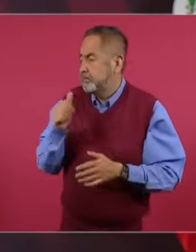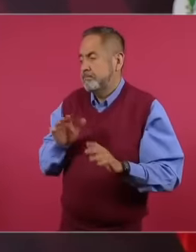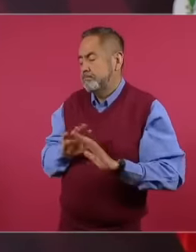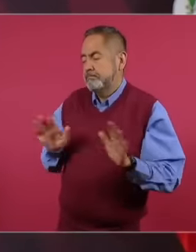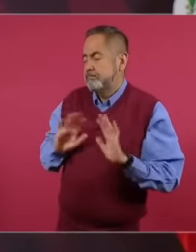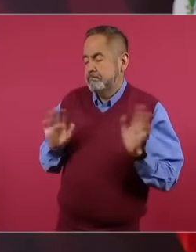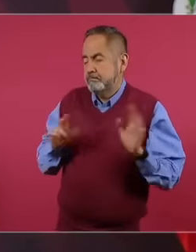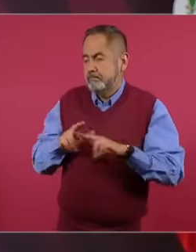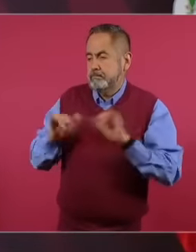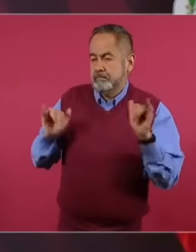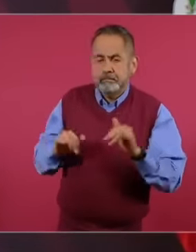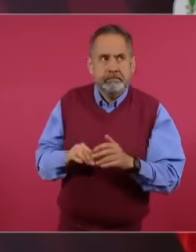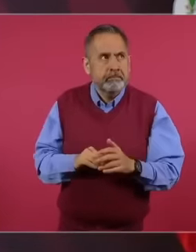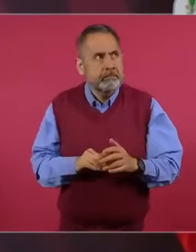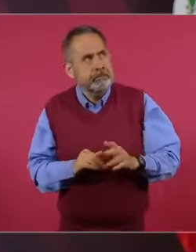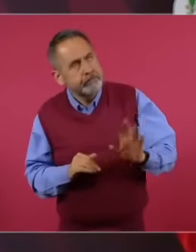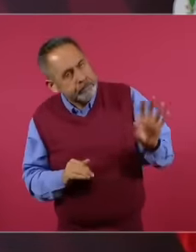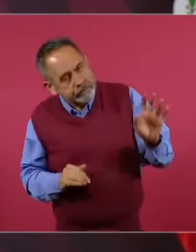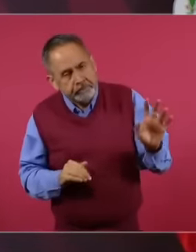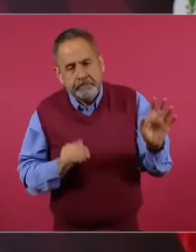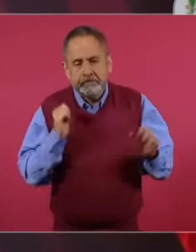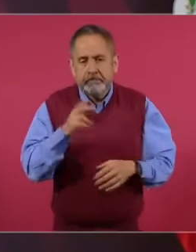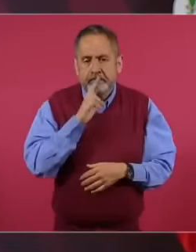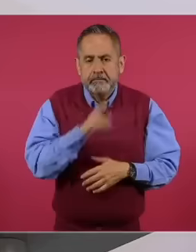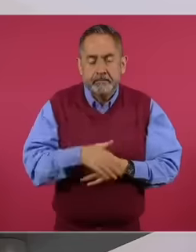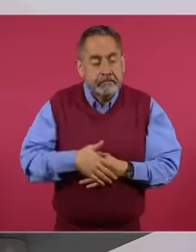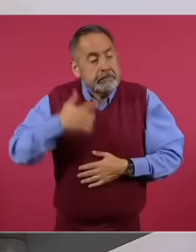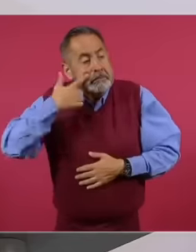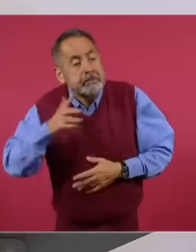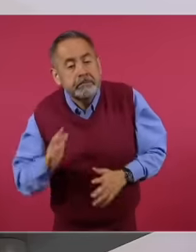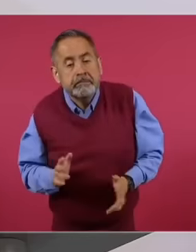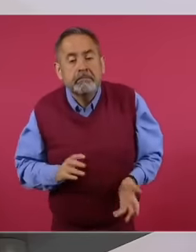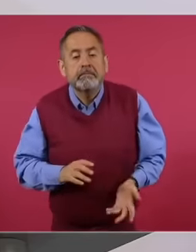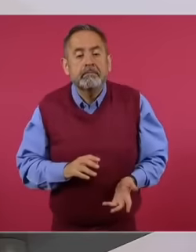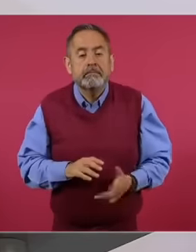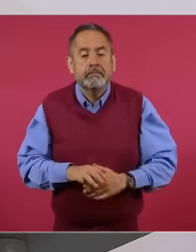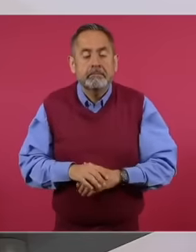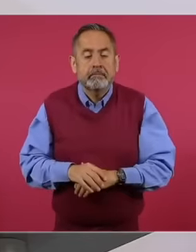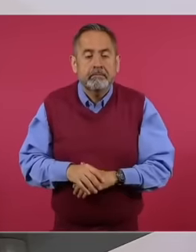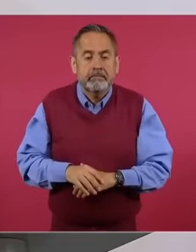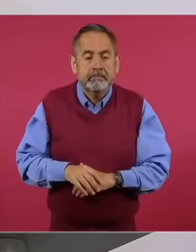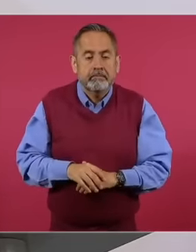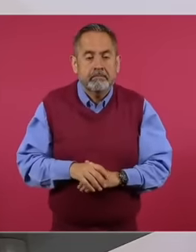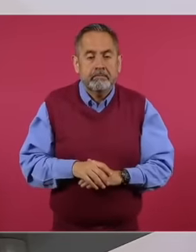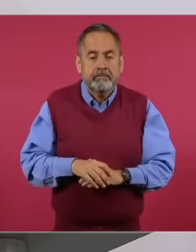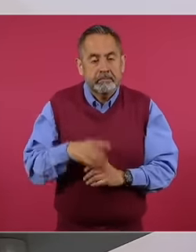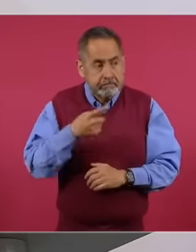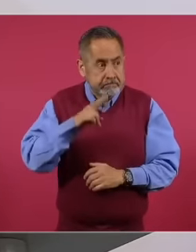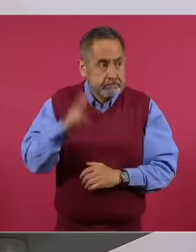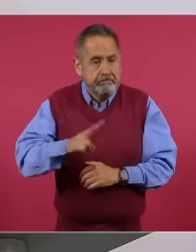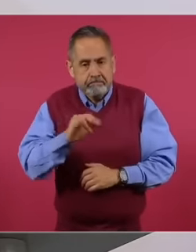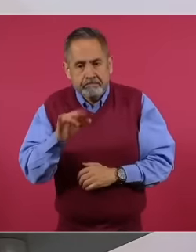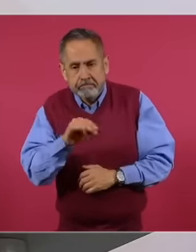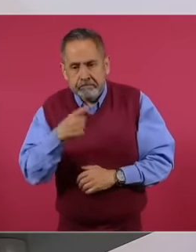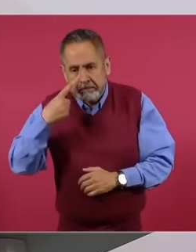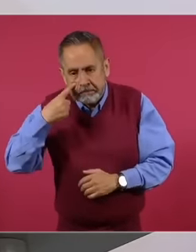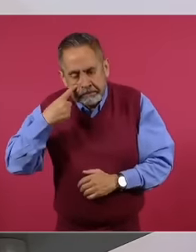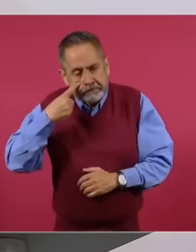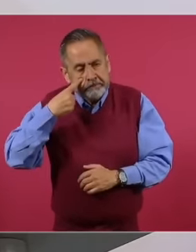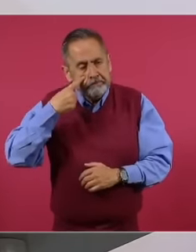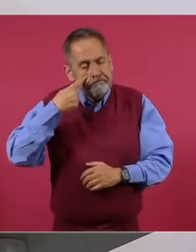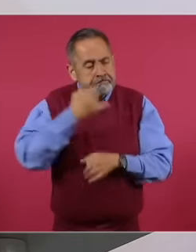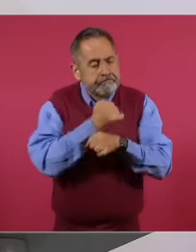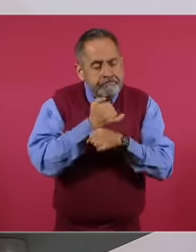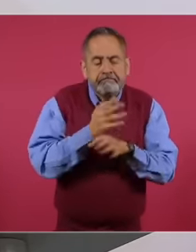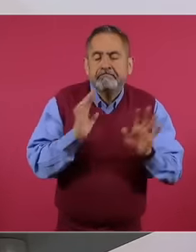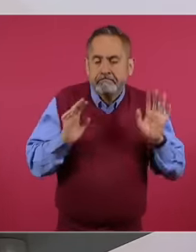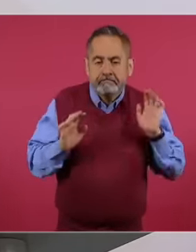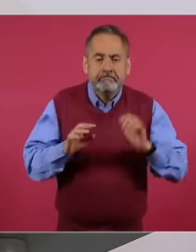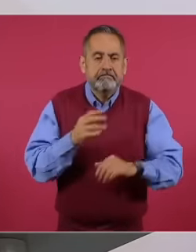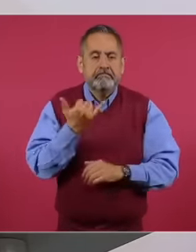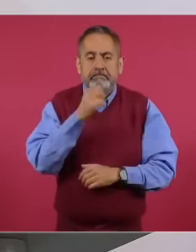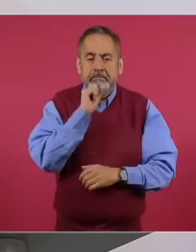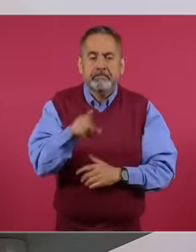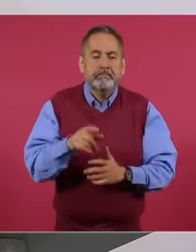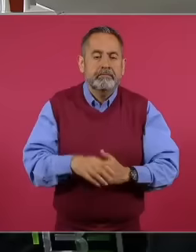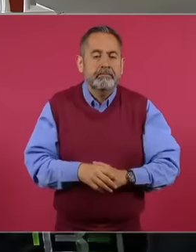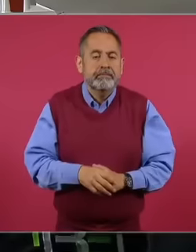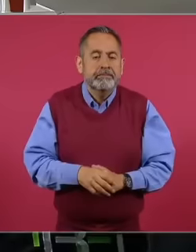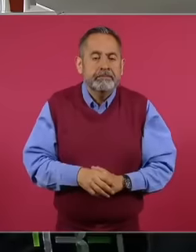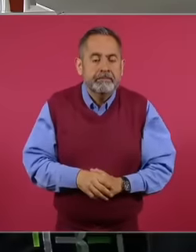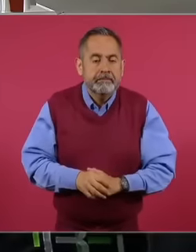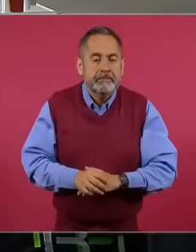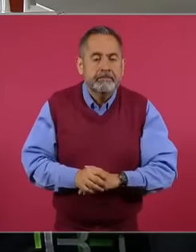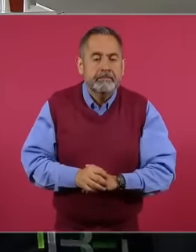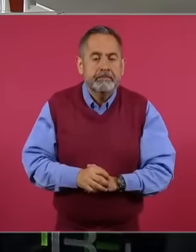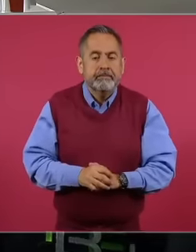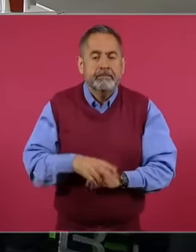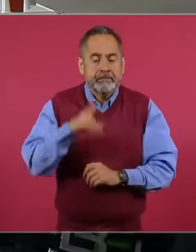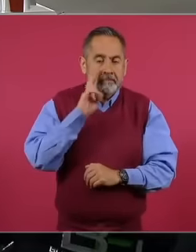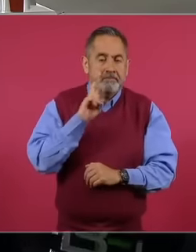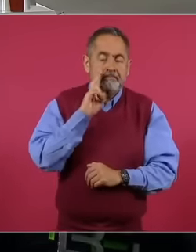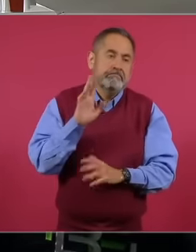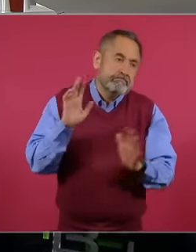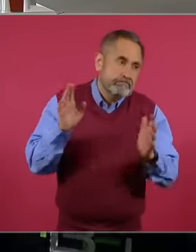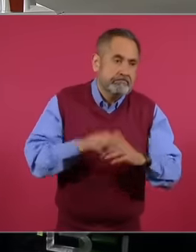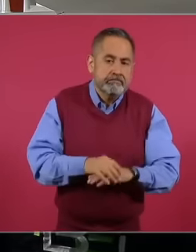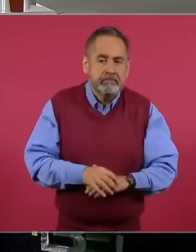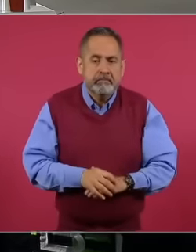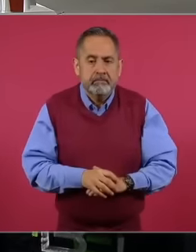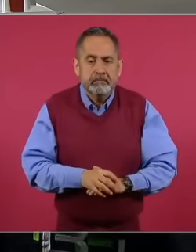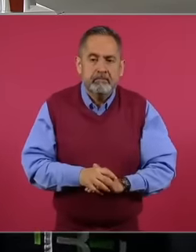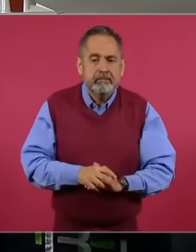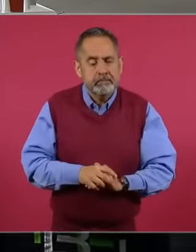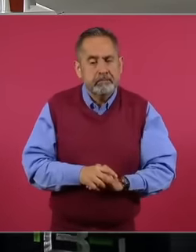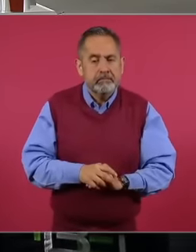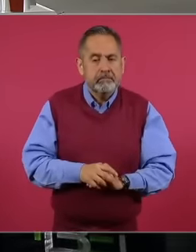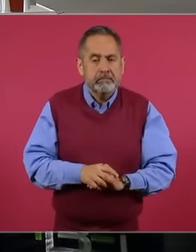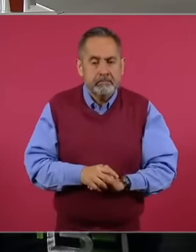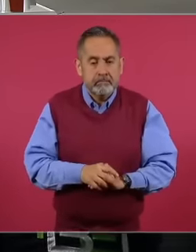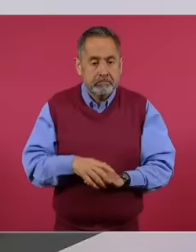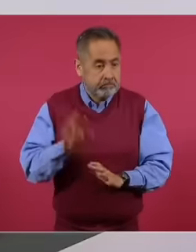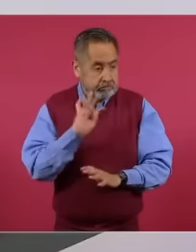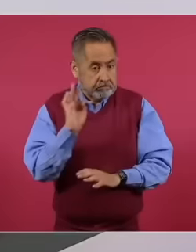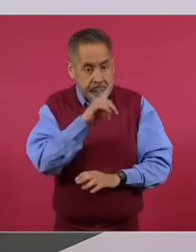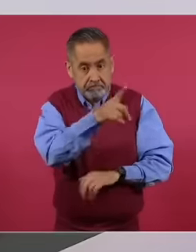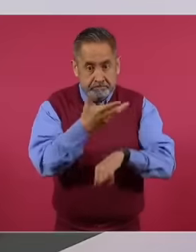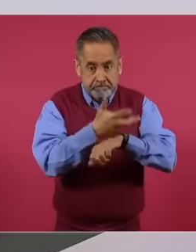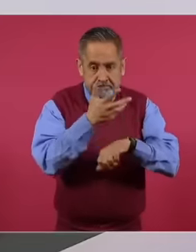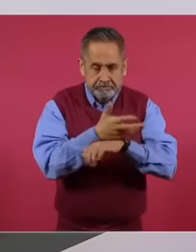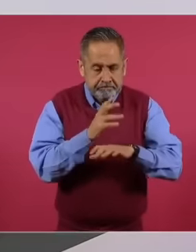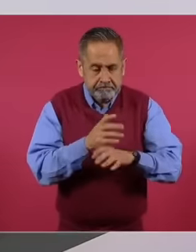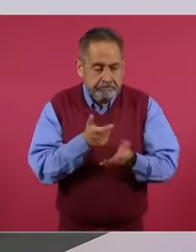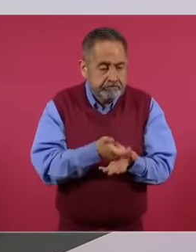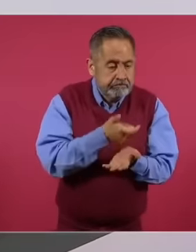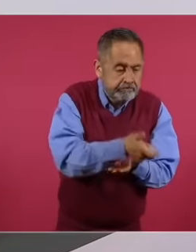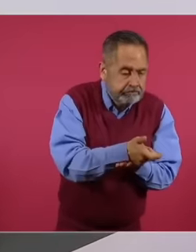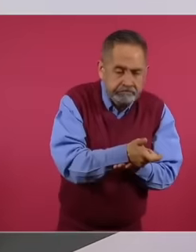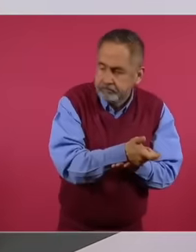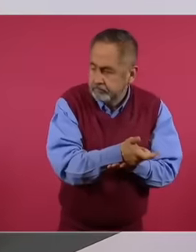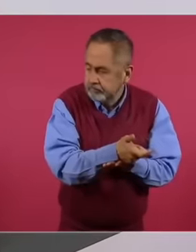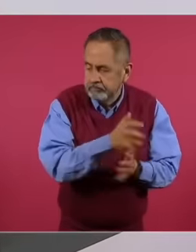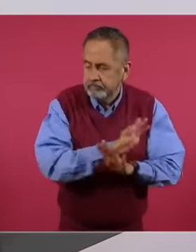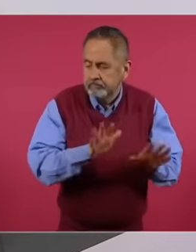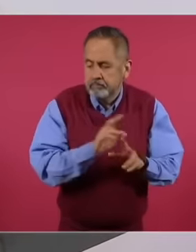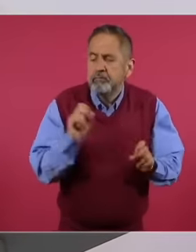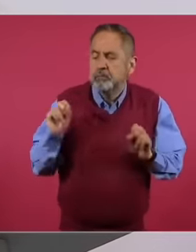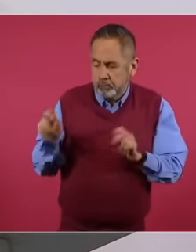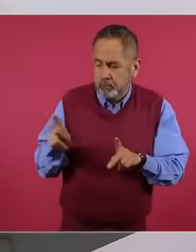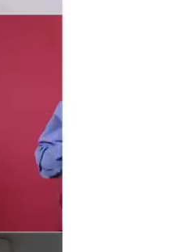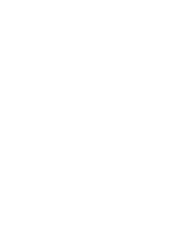give them money. We have to see if this is true and if they are going to maintain that commitment of not financing